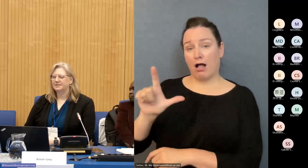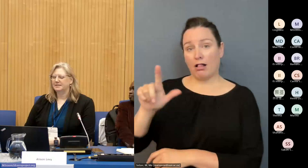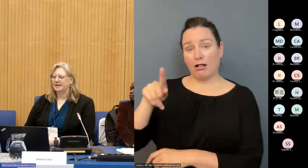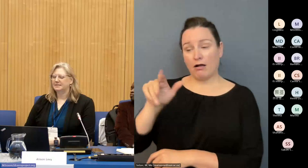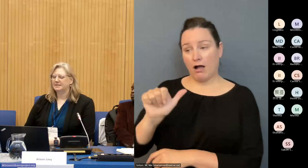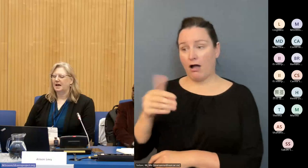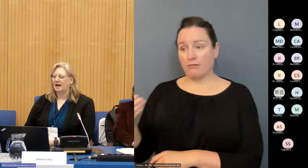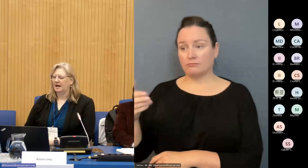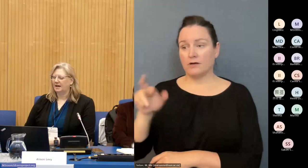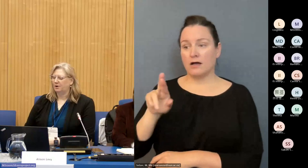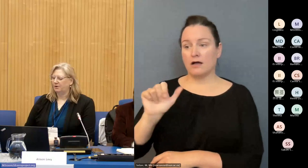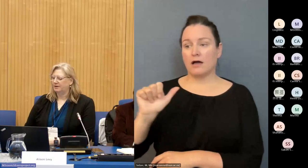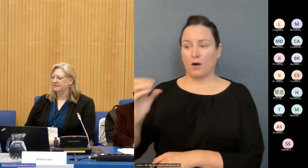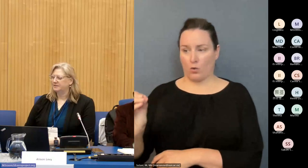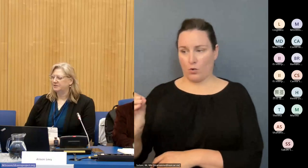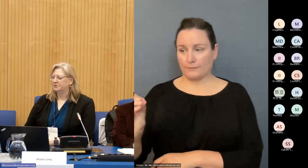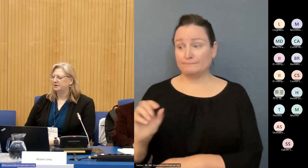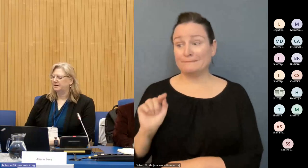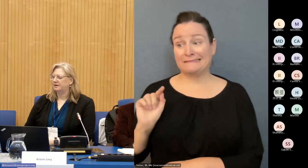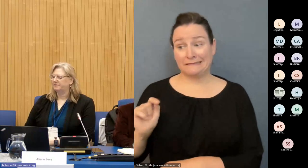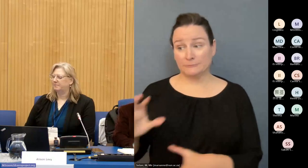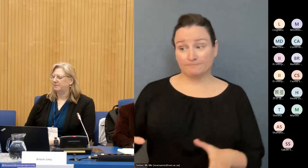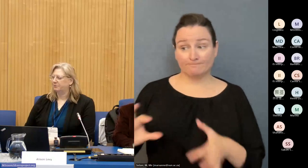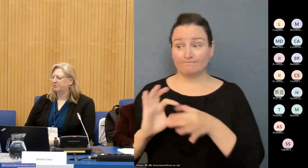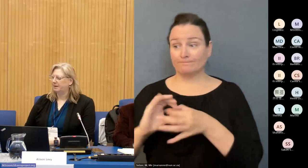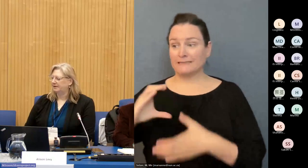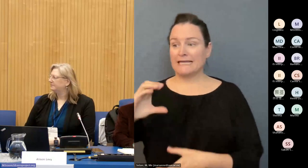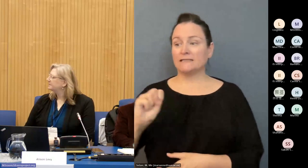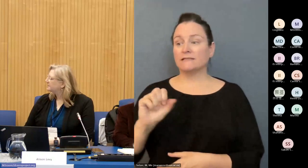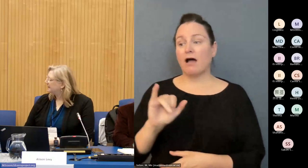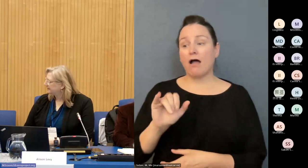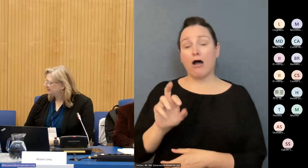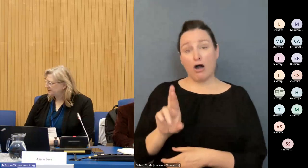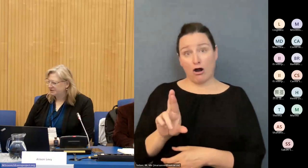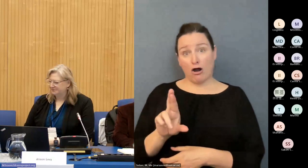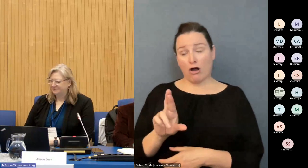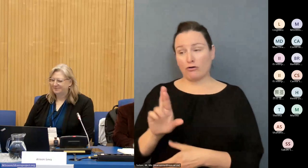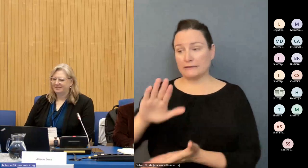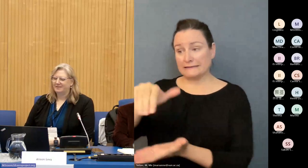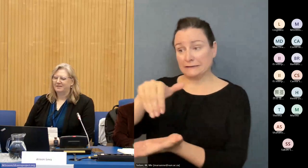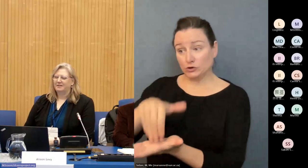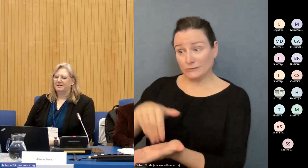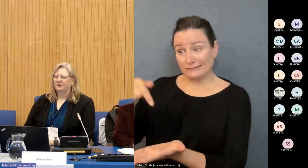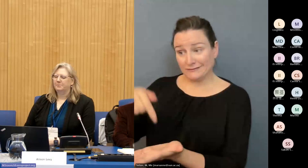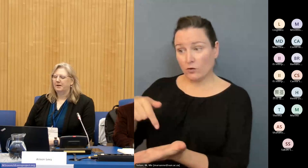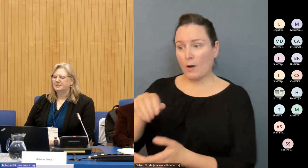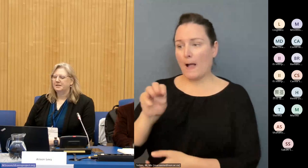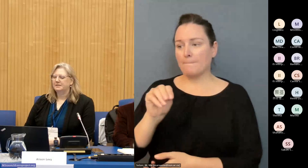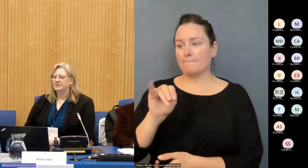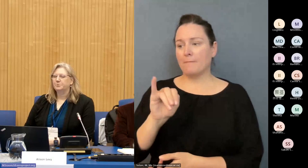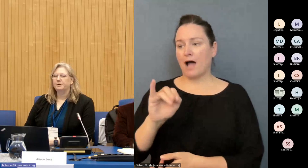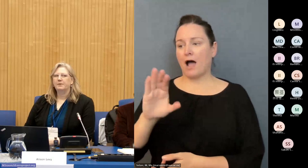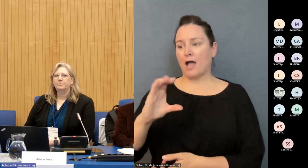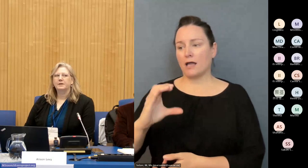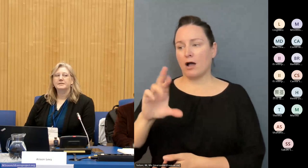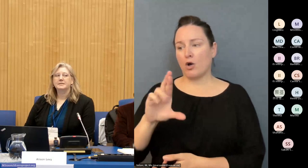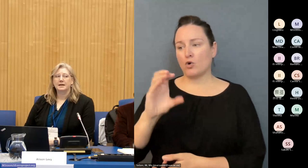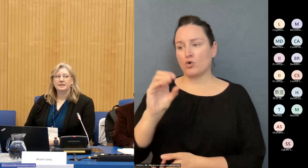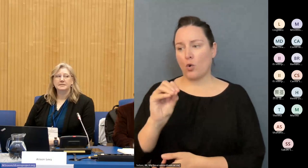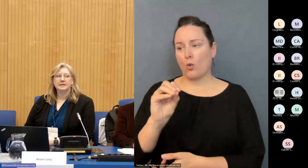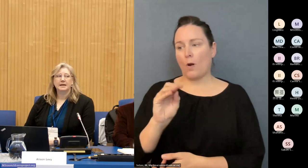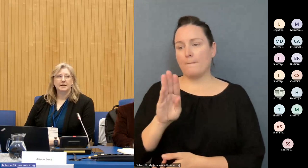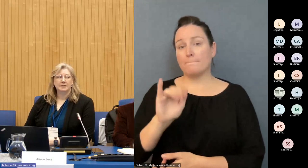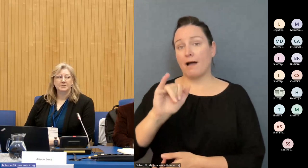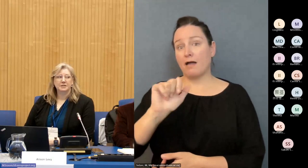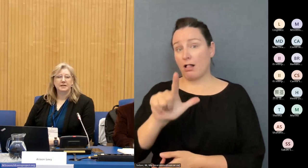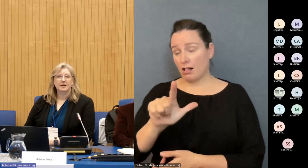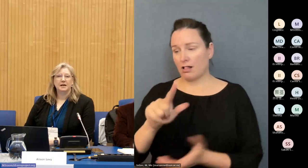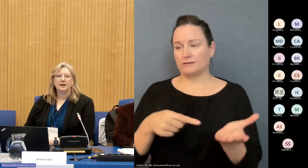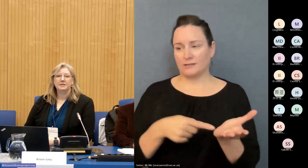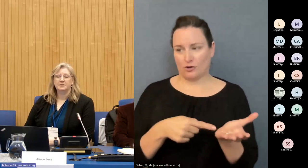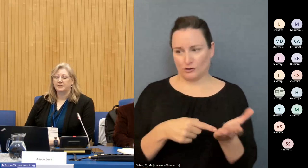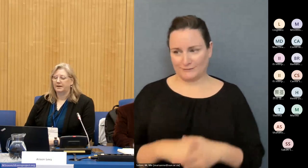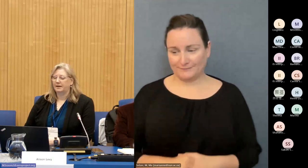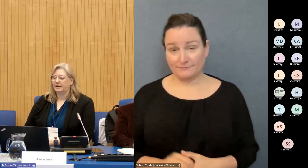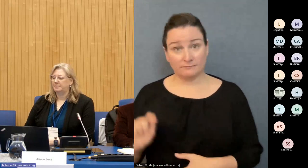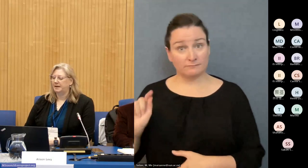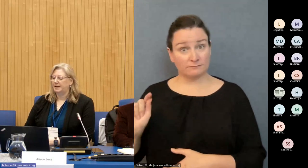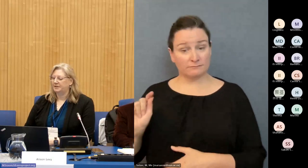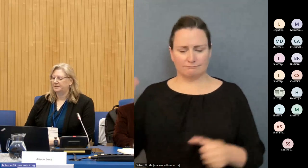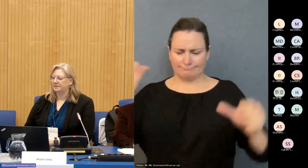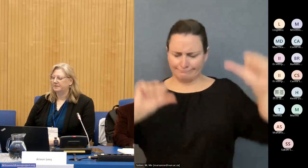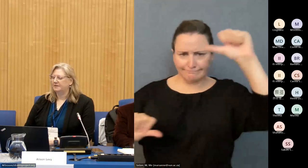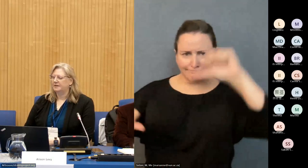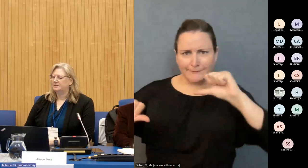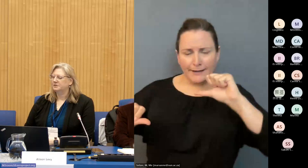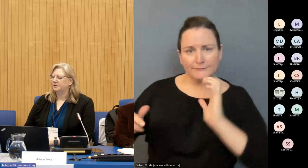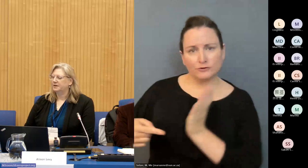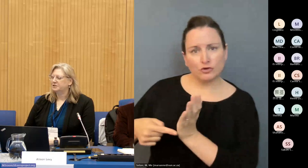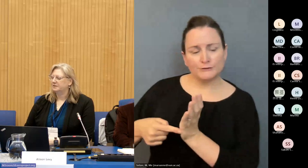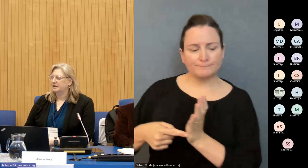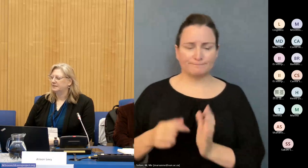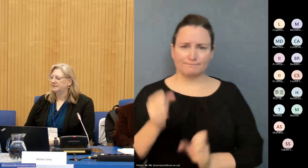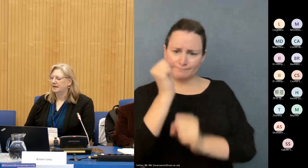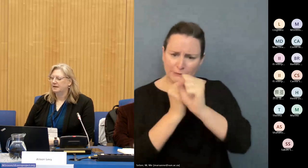the CSIR institute of microbiology. She works with science, technology and maths, integration insane